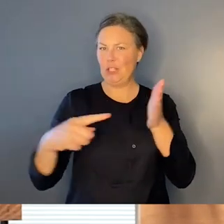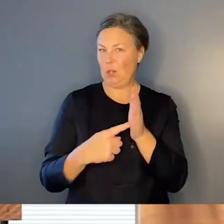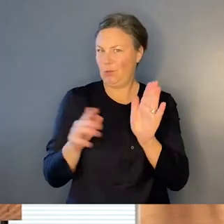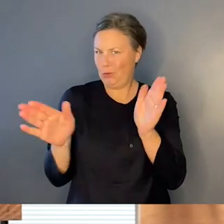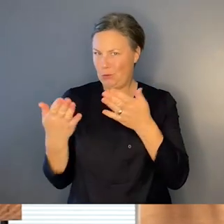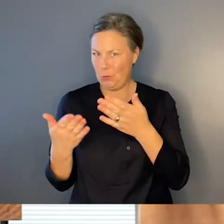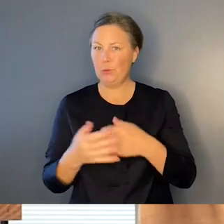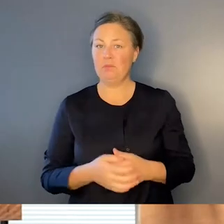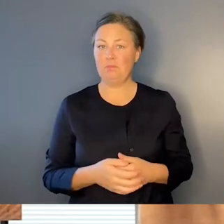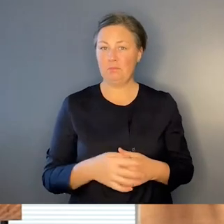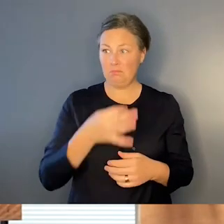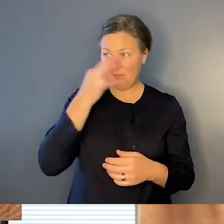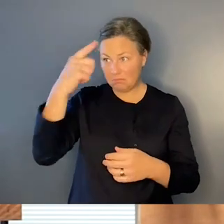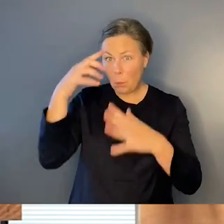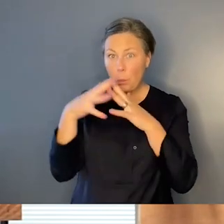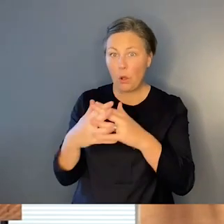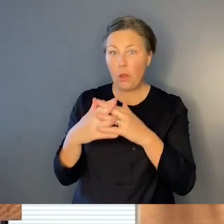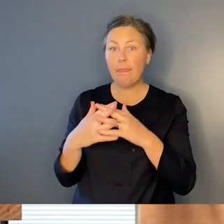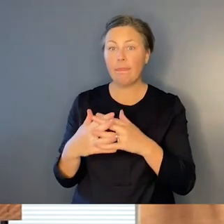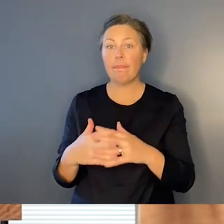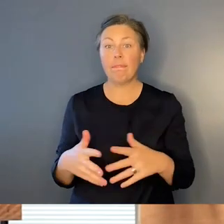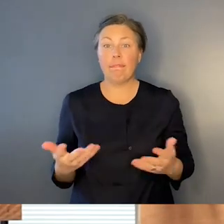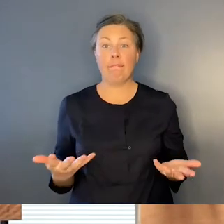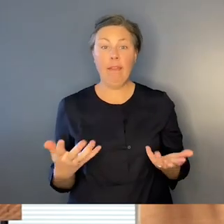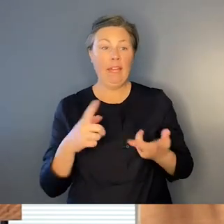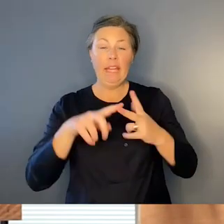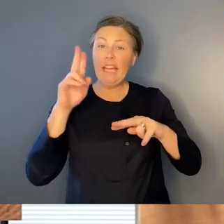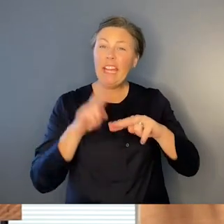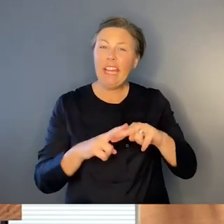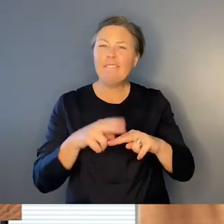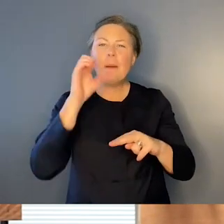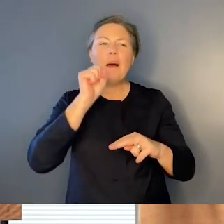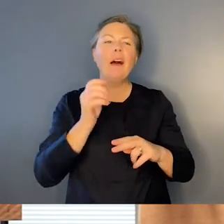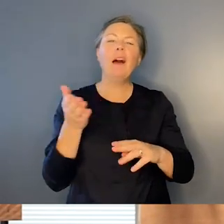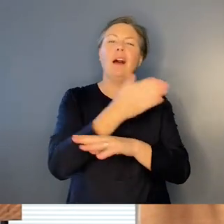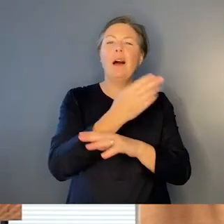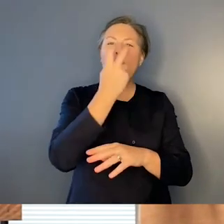So, for some women, if the sort of lifestyle changes we've already talked about in the first video,